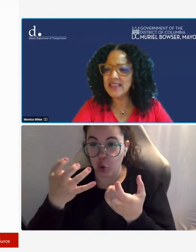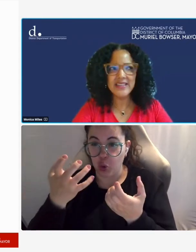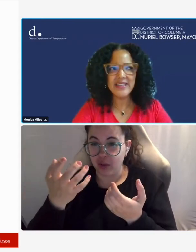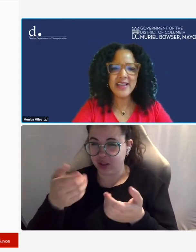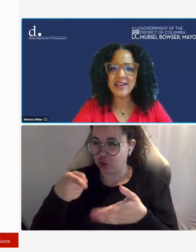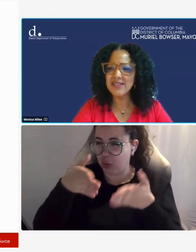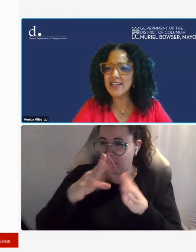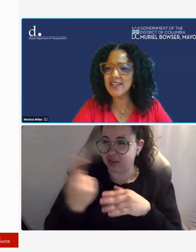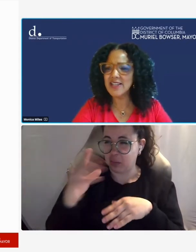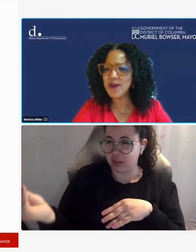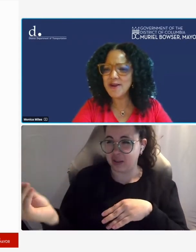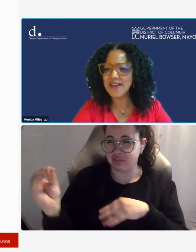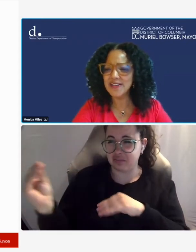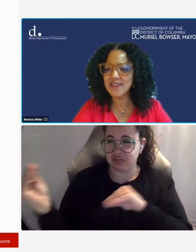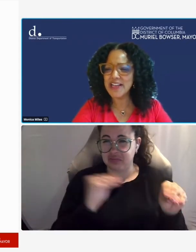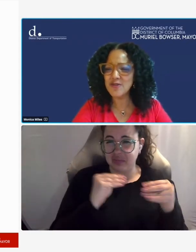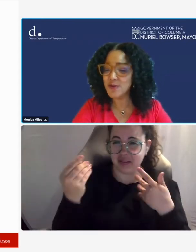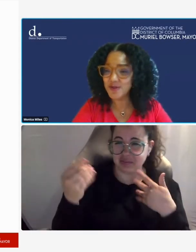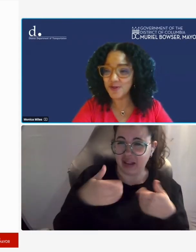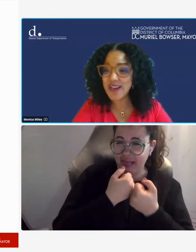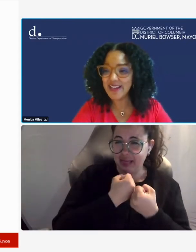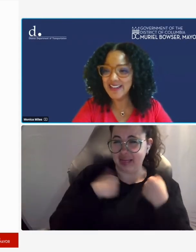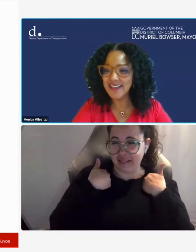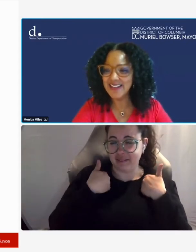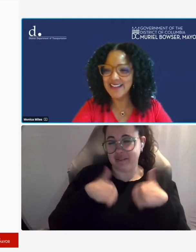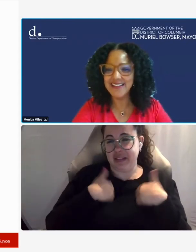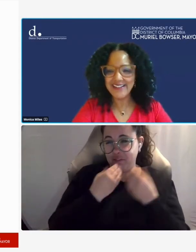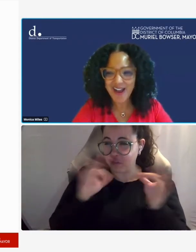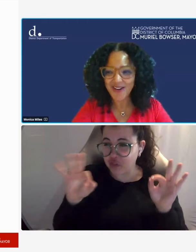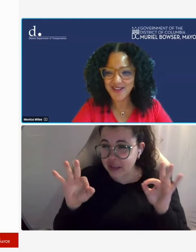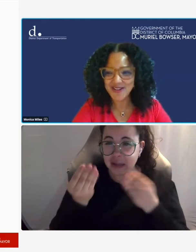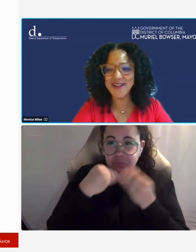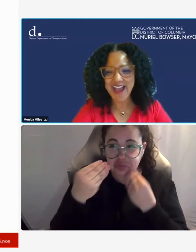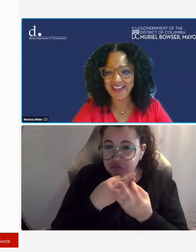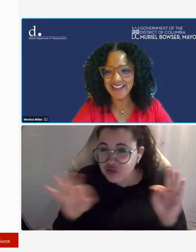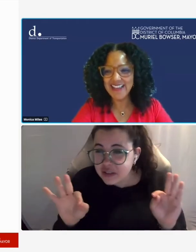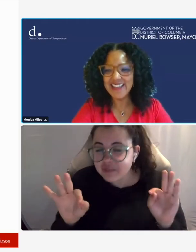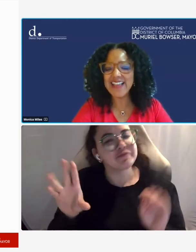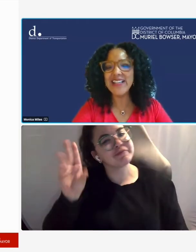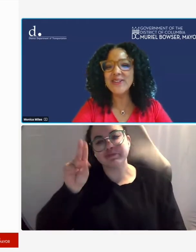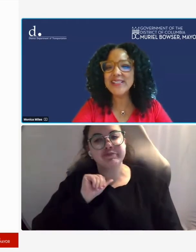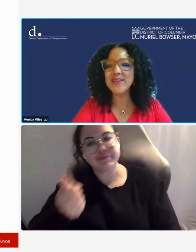your house and suck up your air and eat your food for free no you would not that's only something